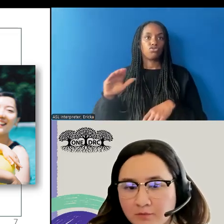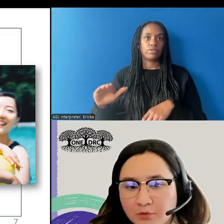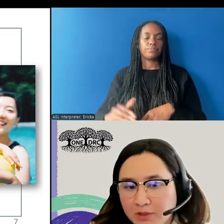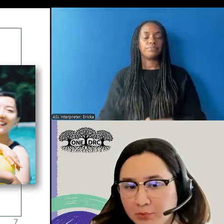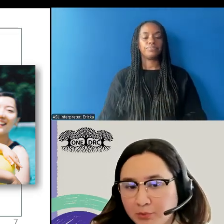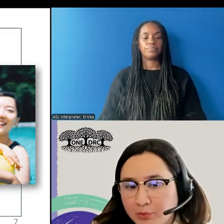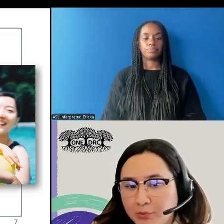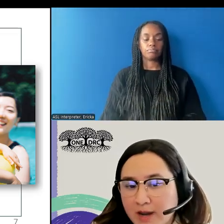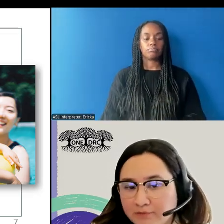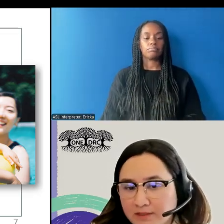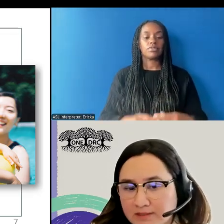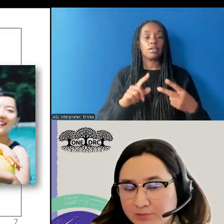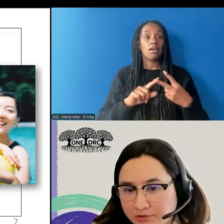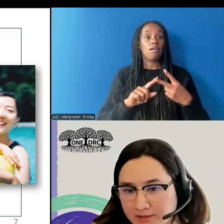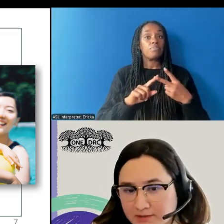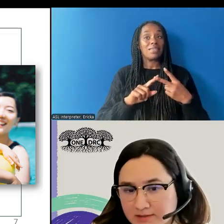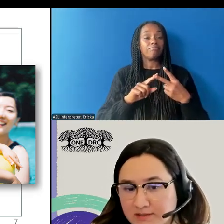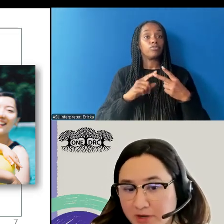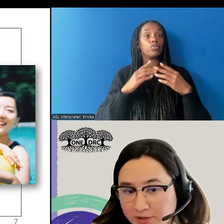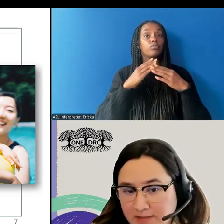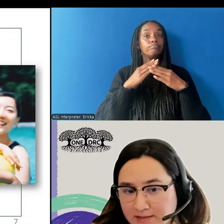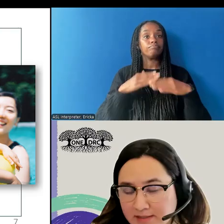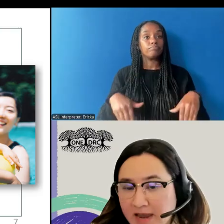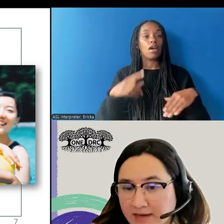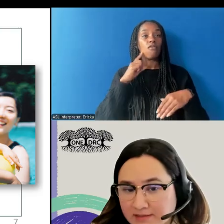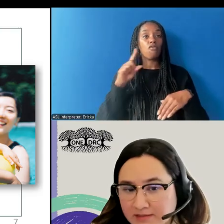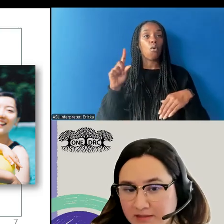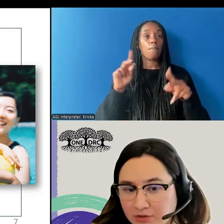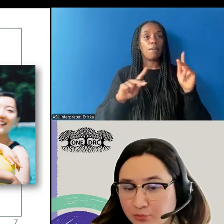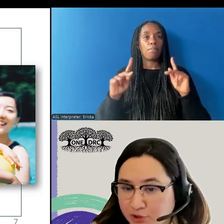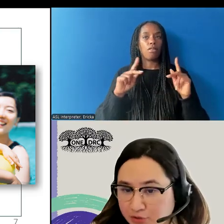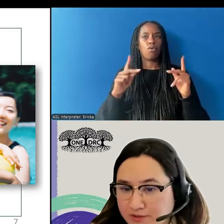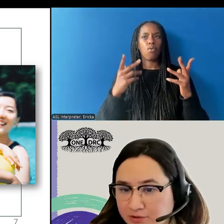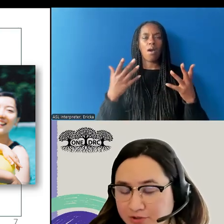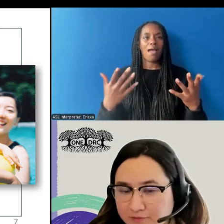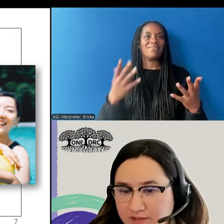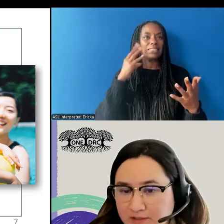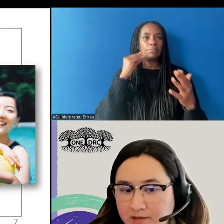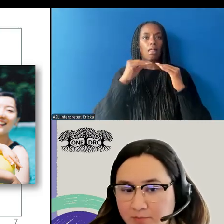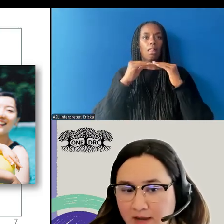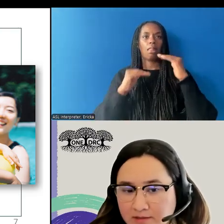for people who have experienced disparities in accessing regional center services in the past,